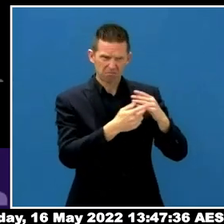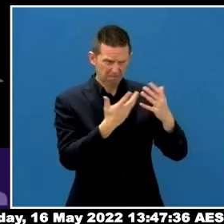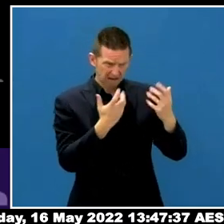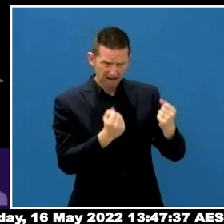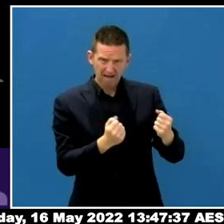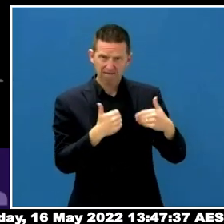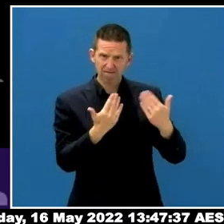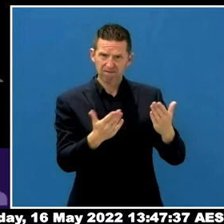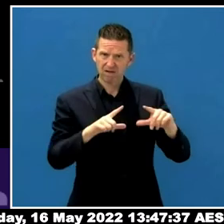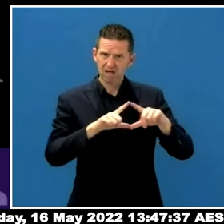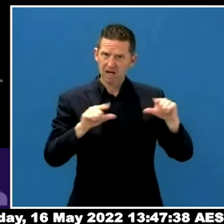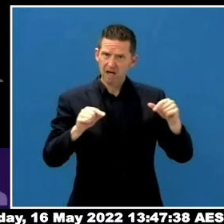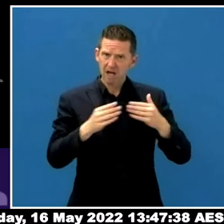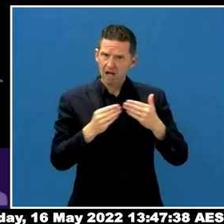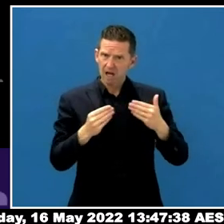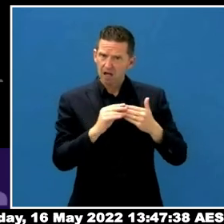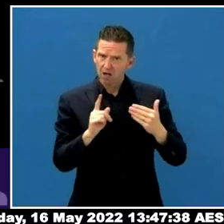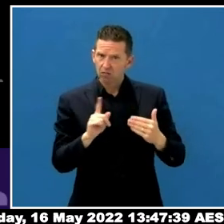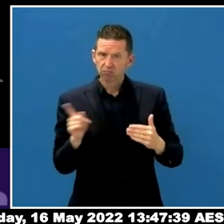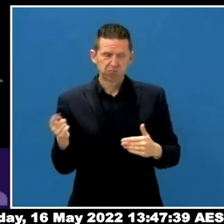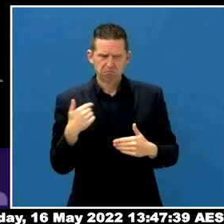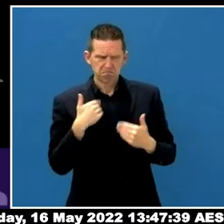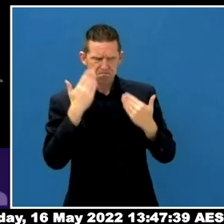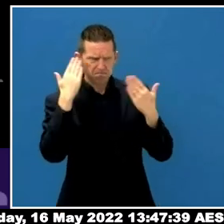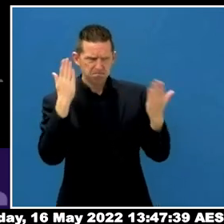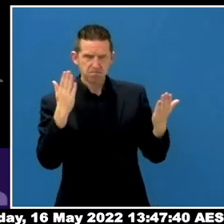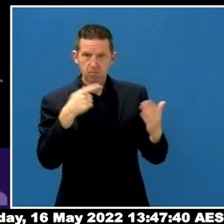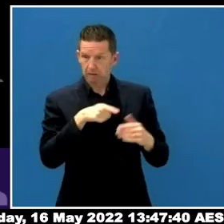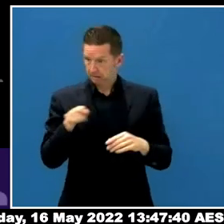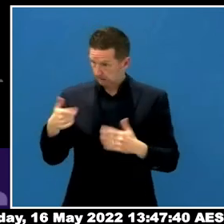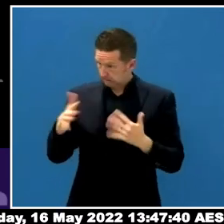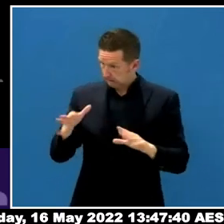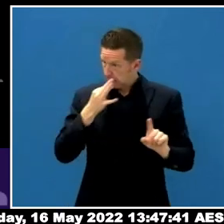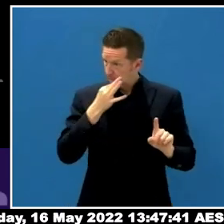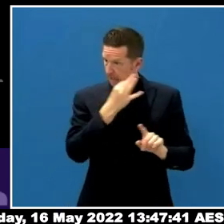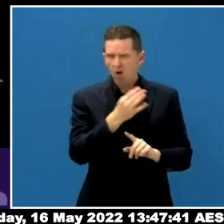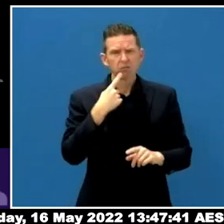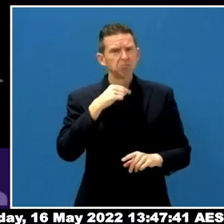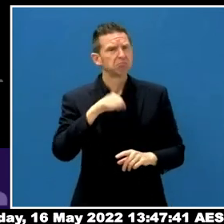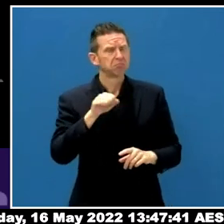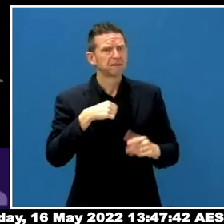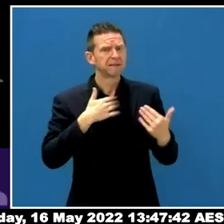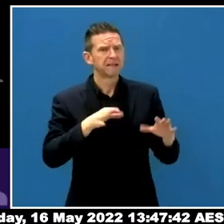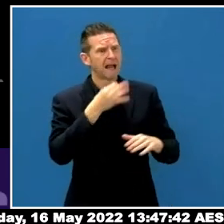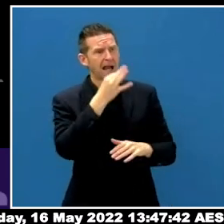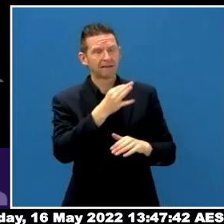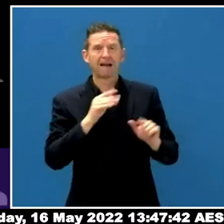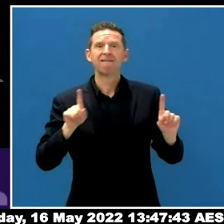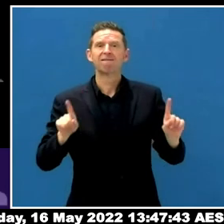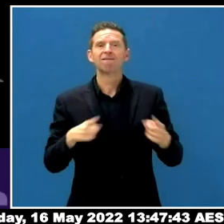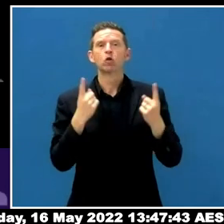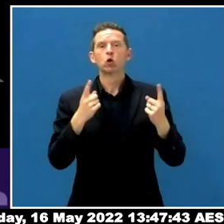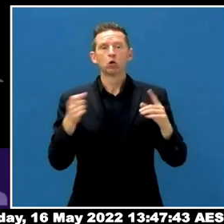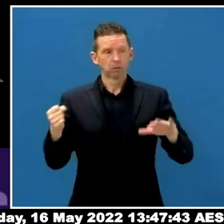Yes, I did. In the first intake I'd spoken to the Team Leader and said, you know,